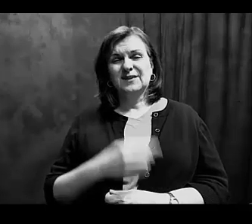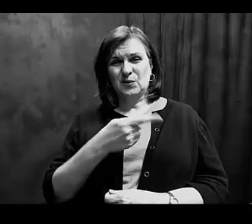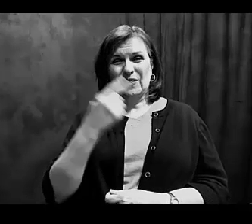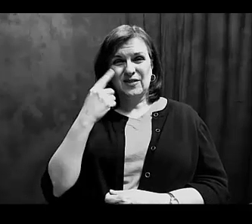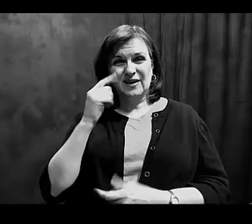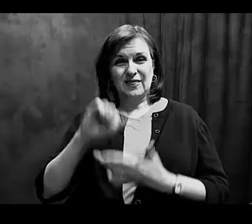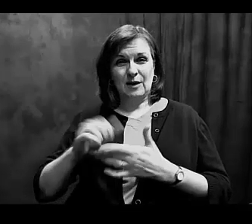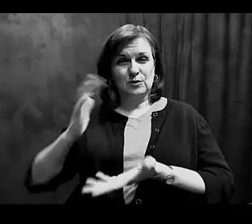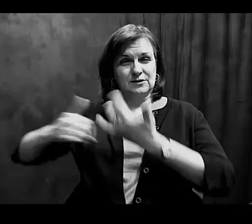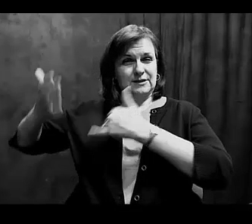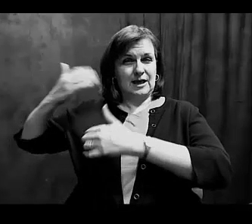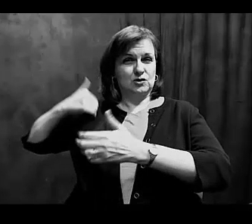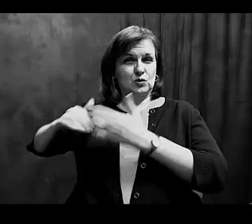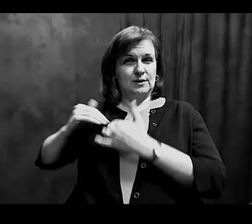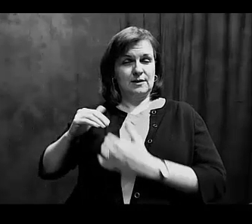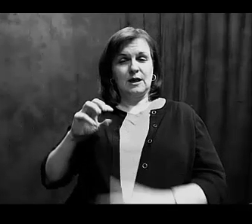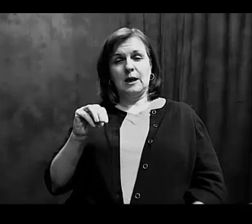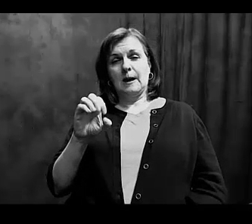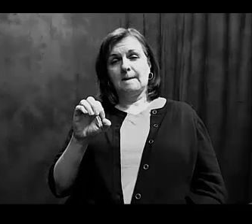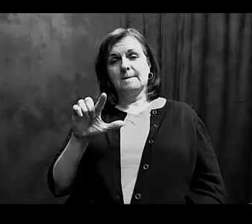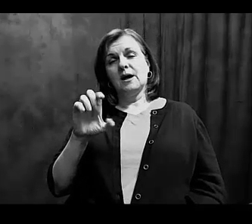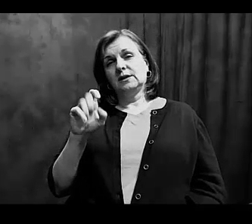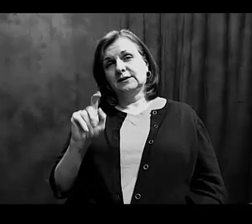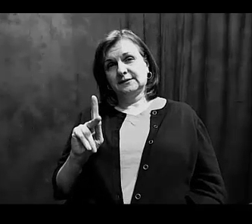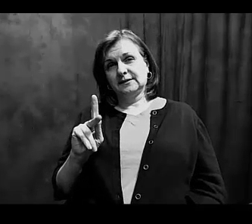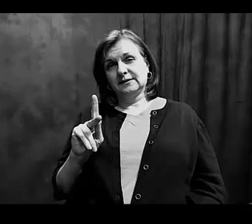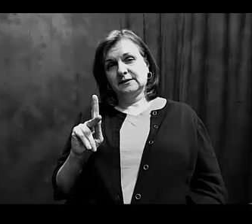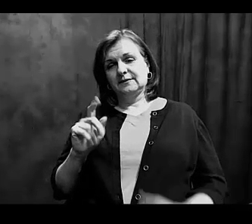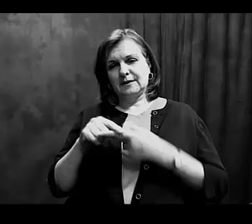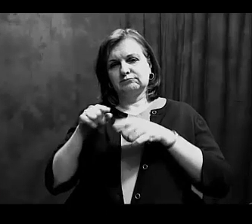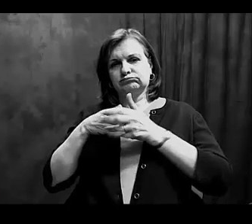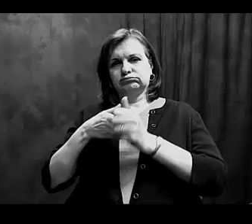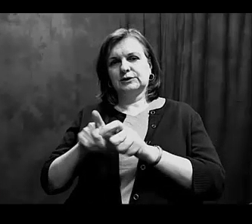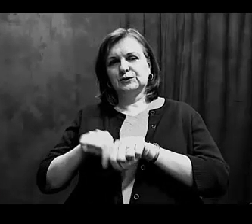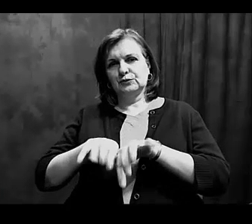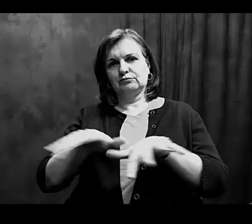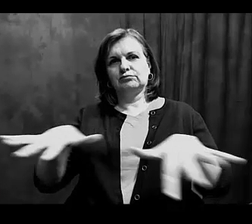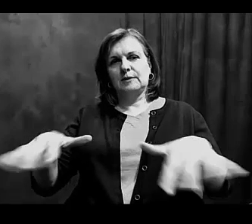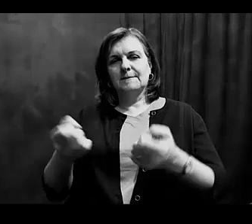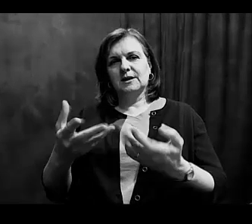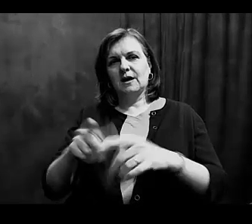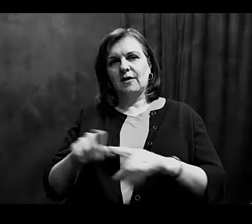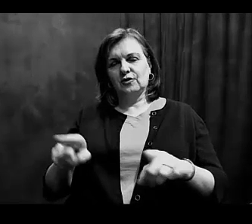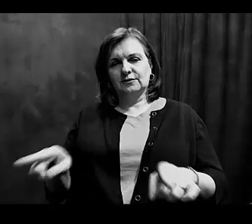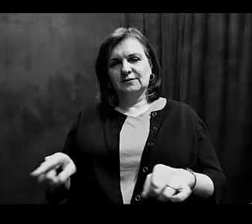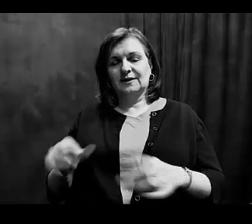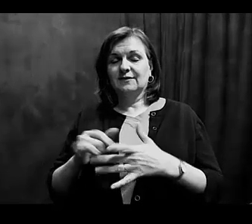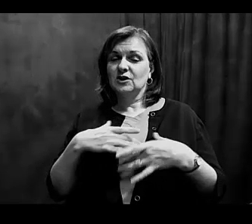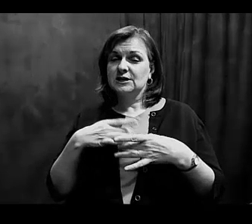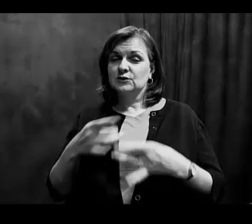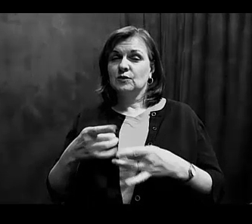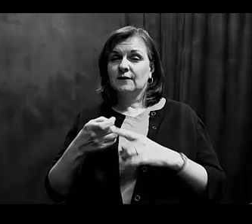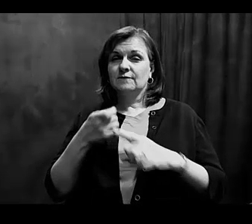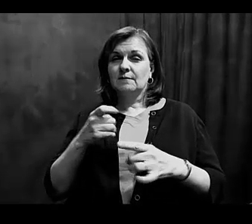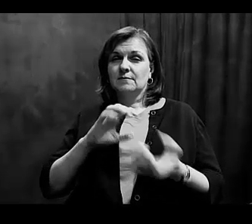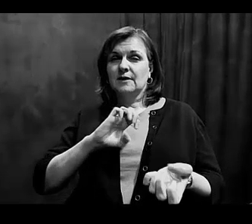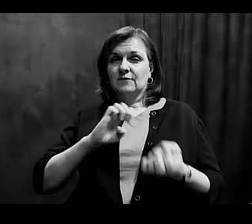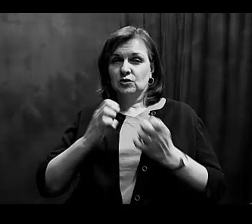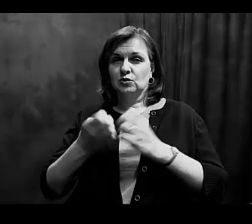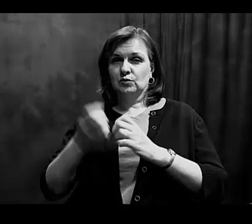this is what we think is actually the ancestral mollusk so it's very interesting from an evolutionary perspective